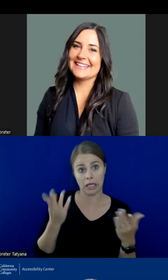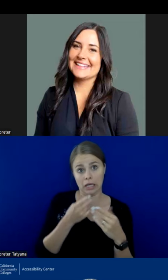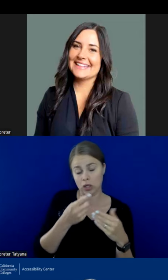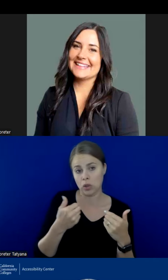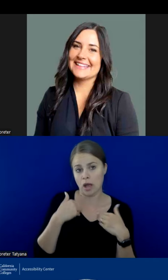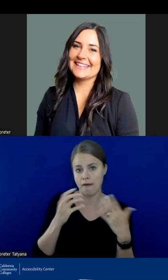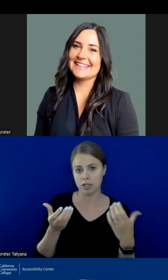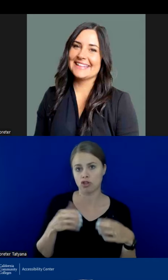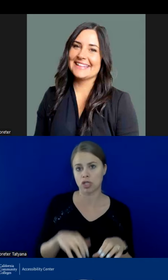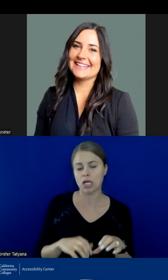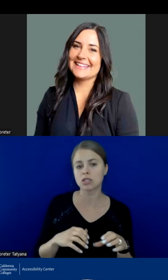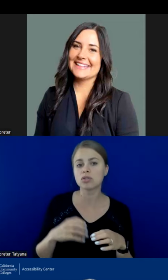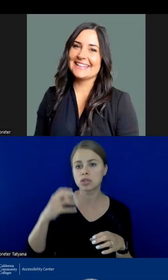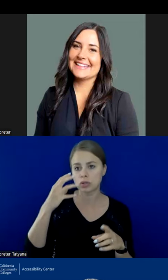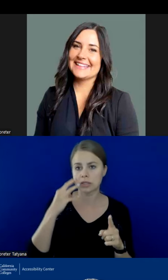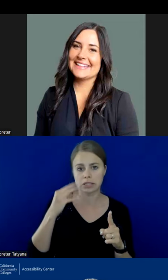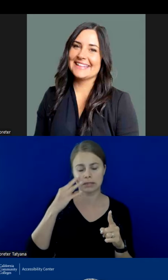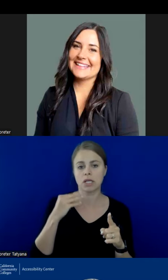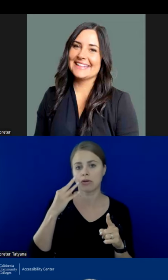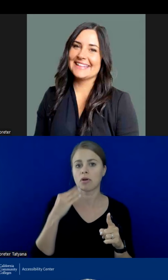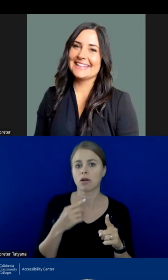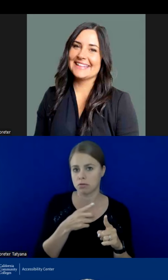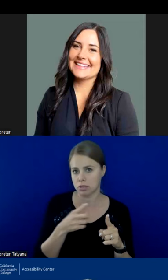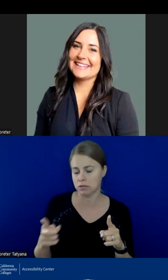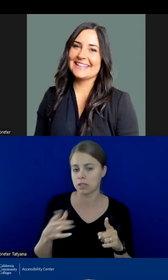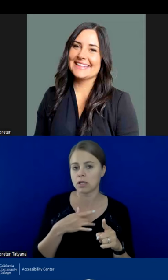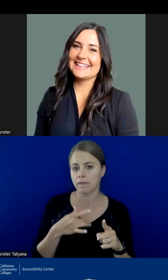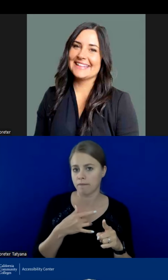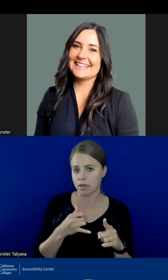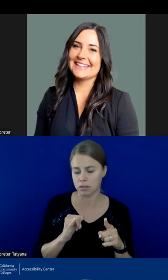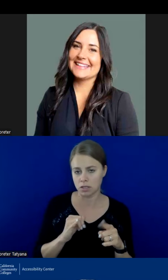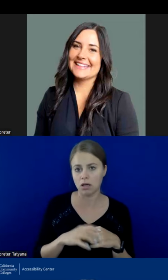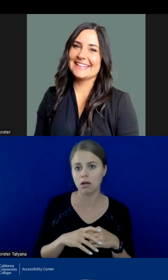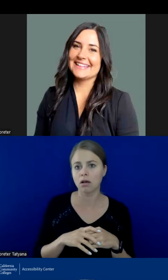to get some firsthand experience regarding contrast.